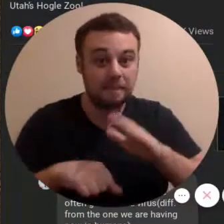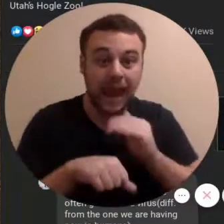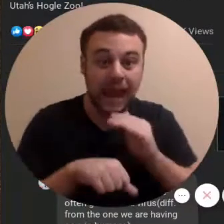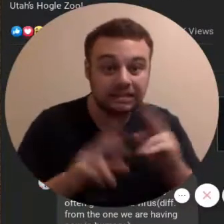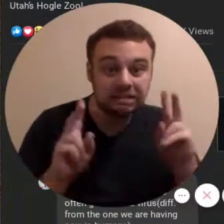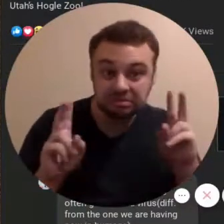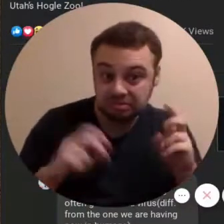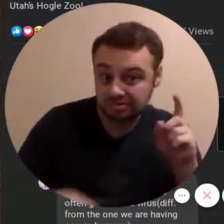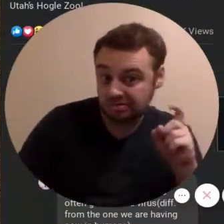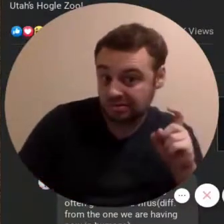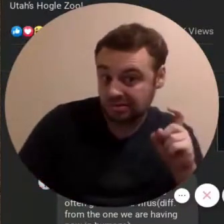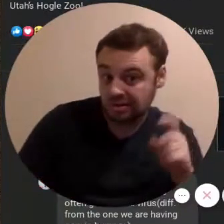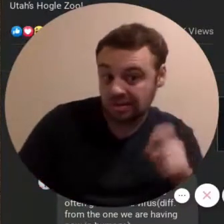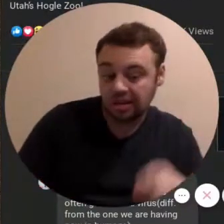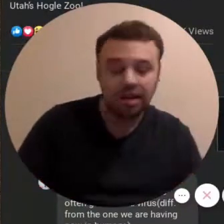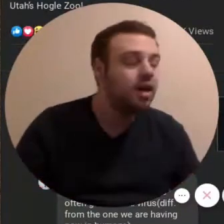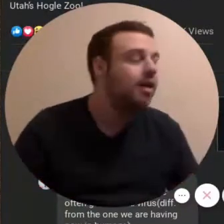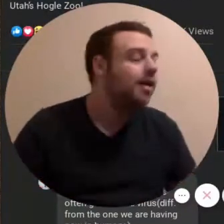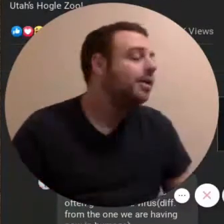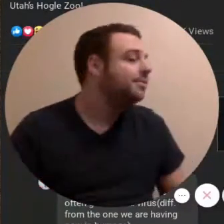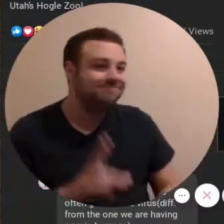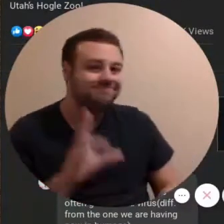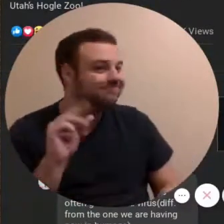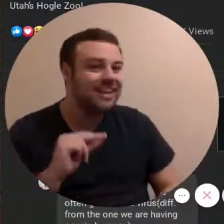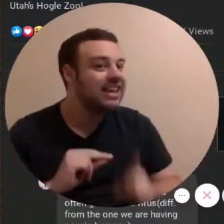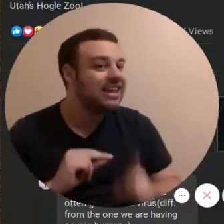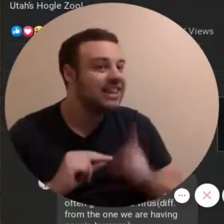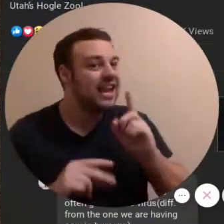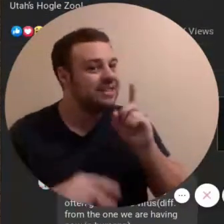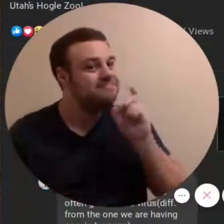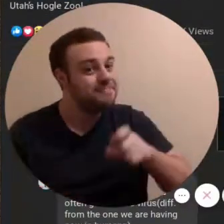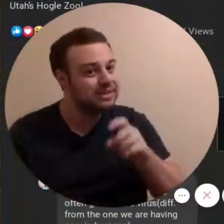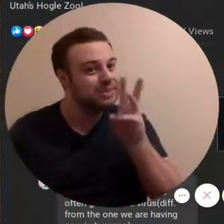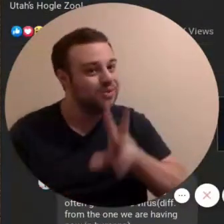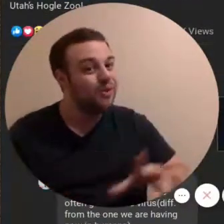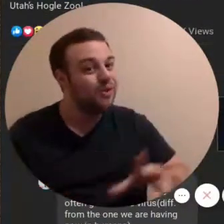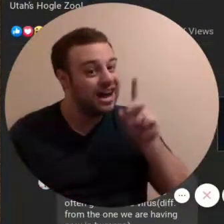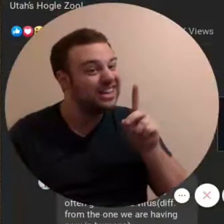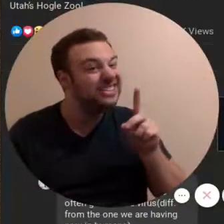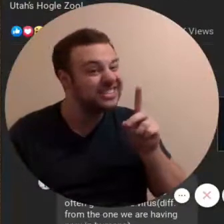and they really should be kept wild. They just do much better staying in the wild,